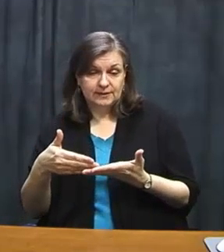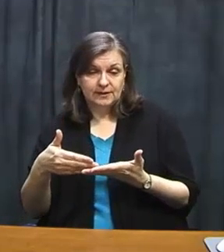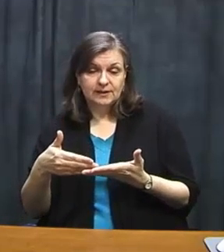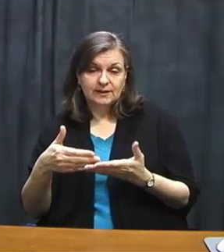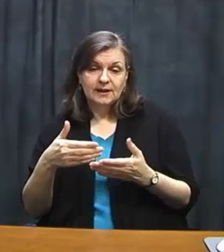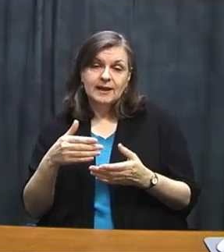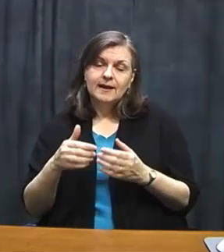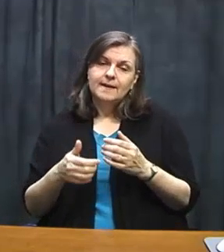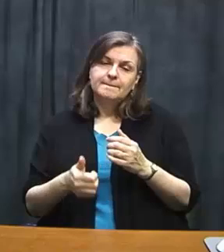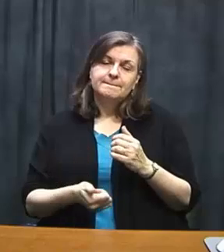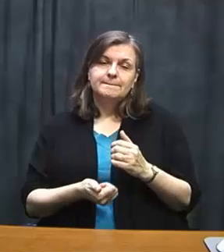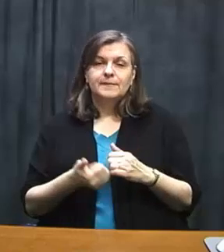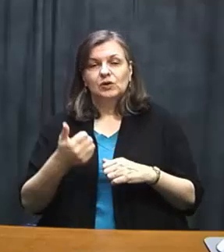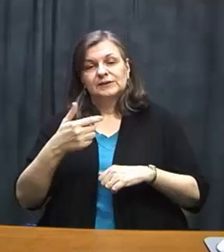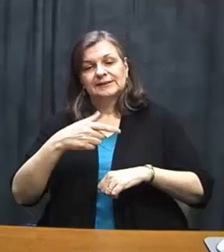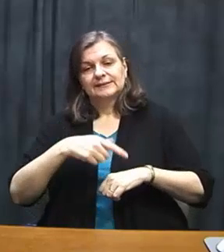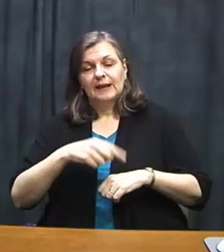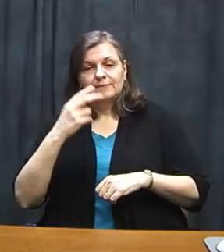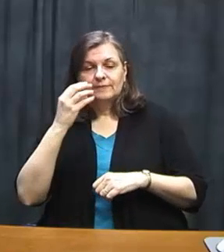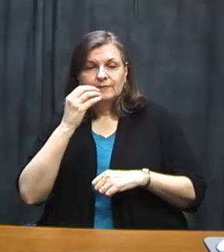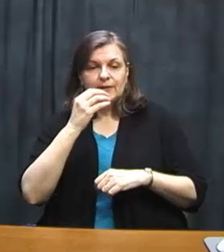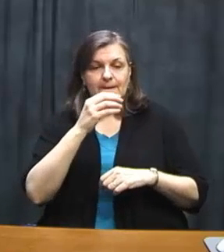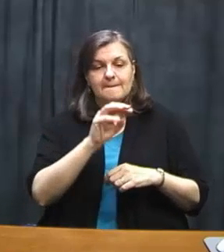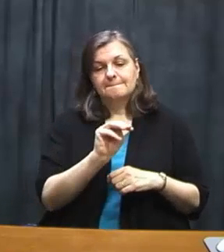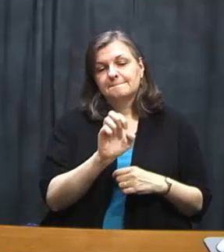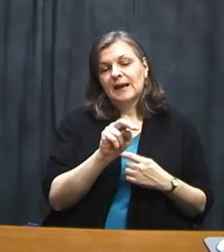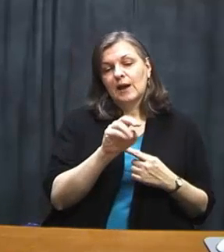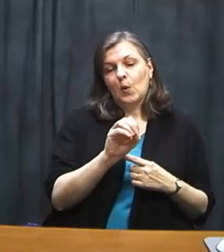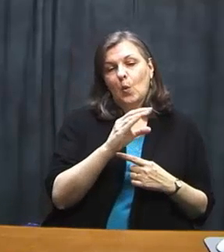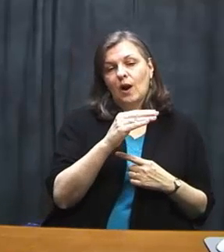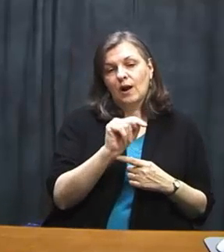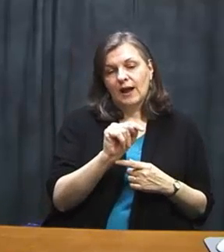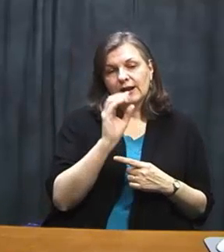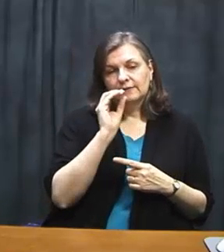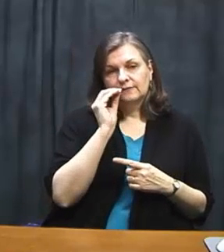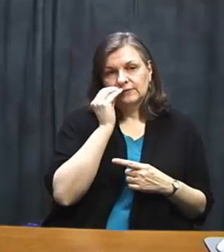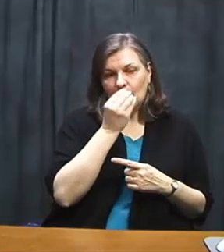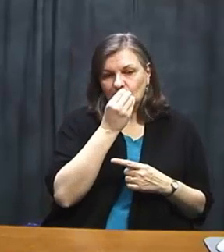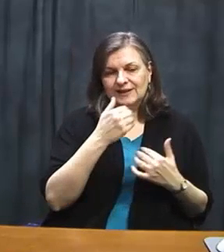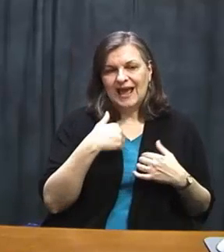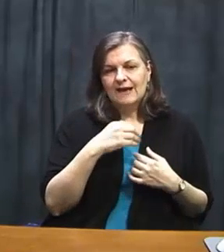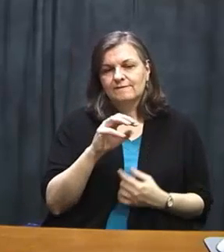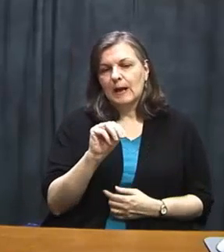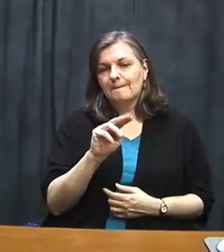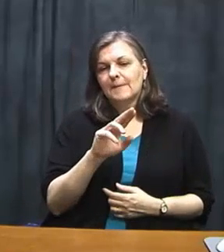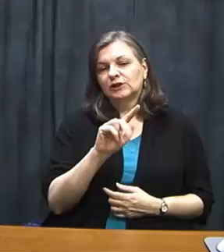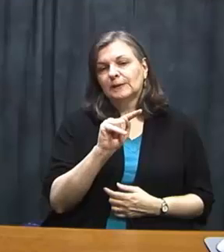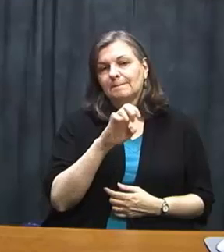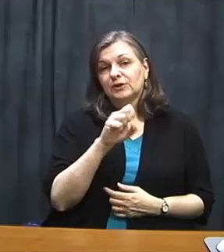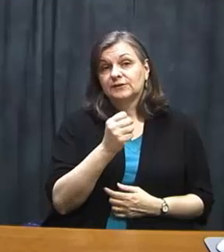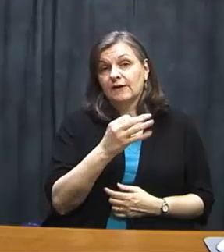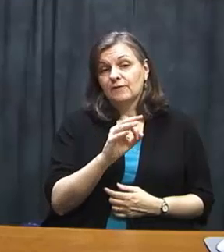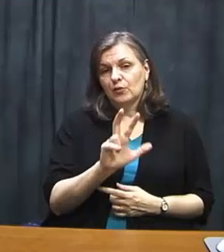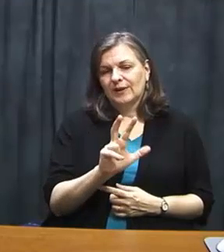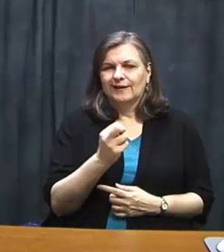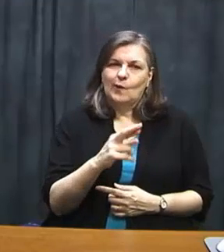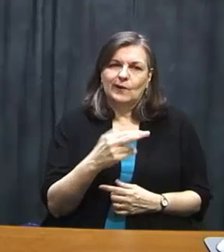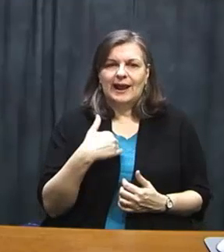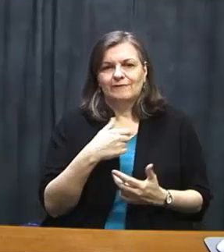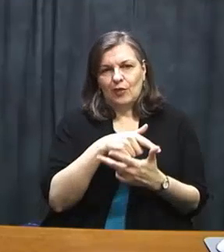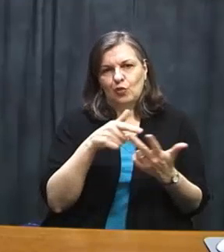typically flowers that are monocots are in multiples of three or just have three parts